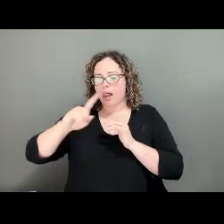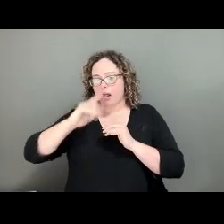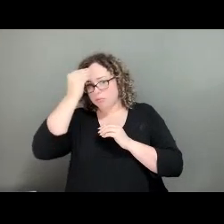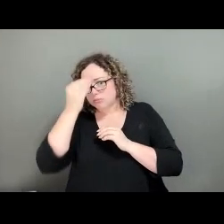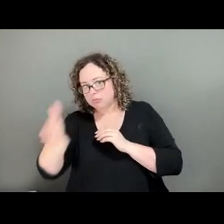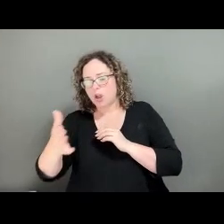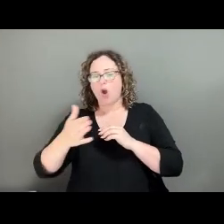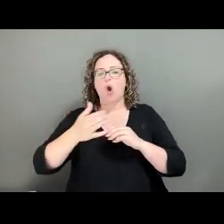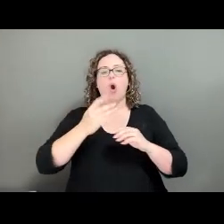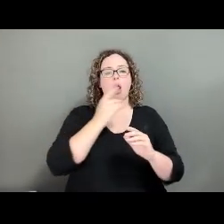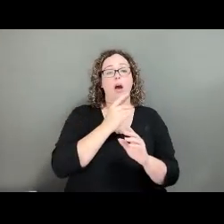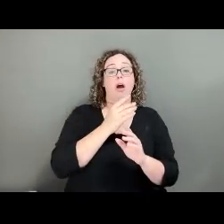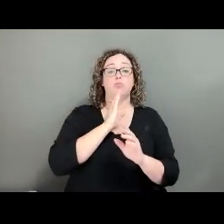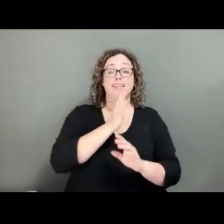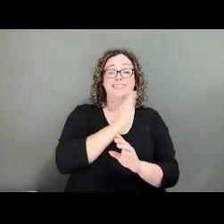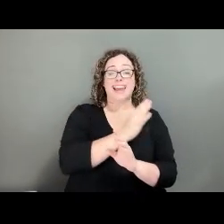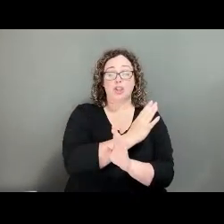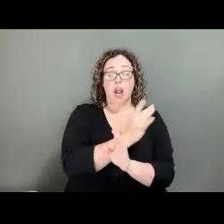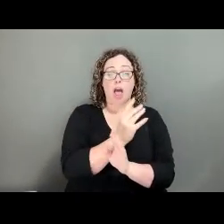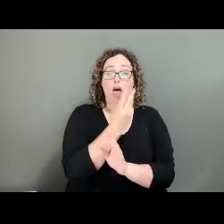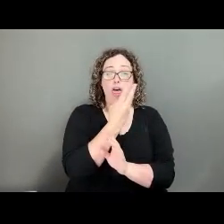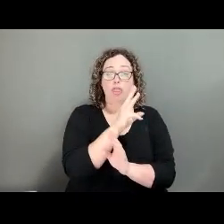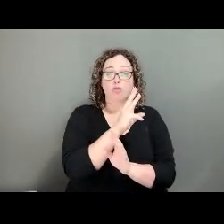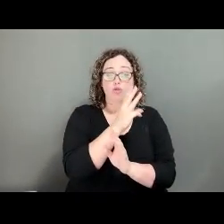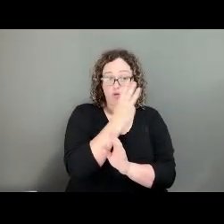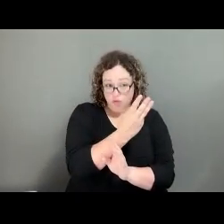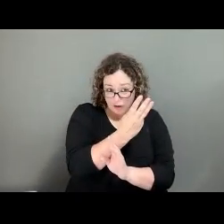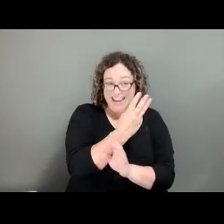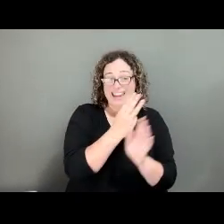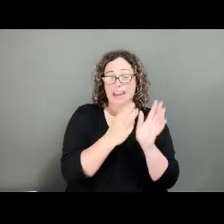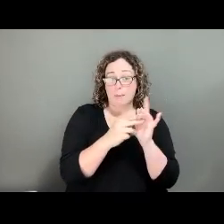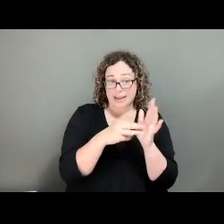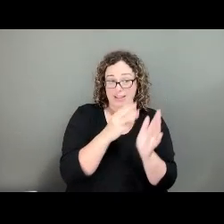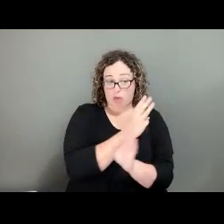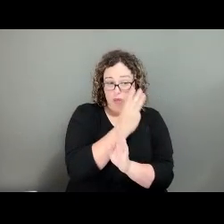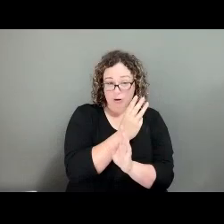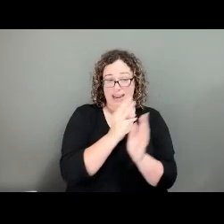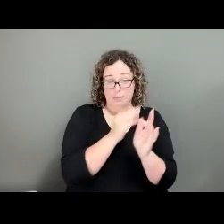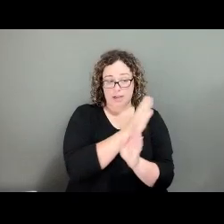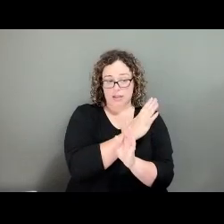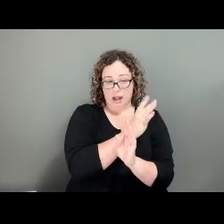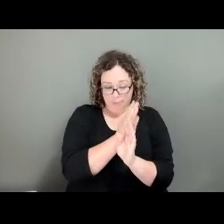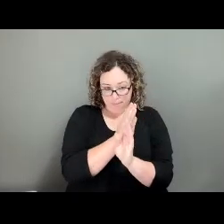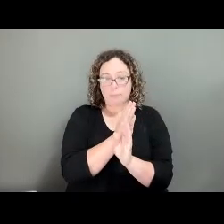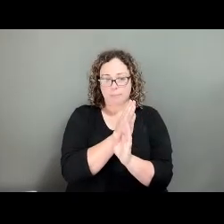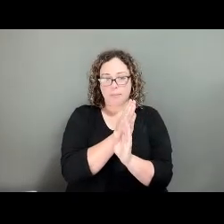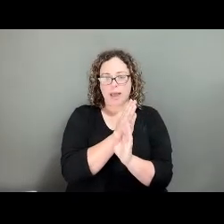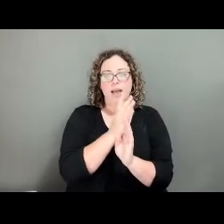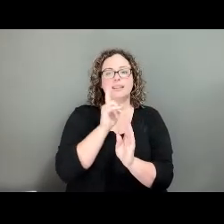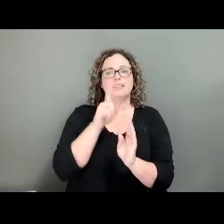to one minute before four minutes, so that you have some warning to, wrap it up.